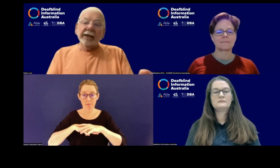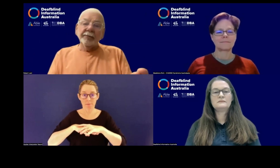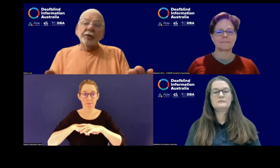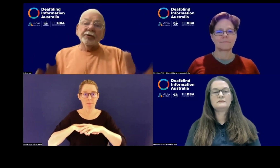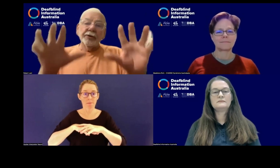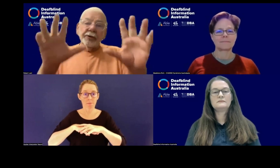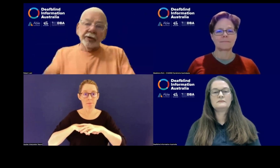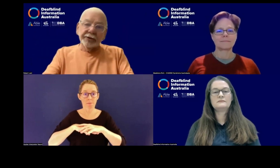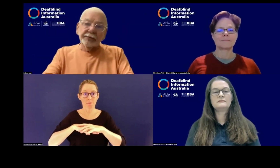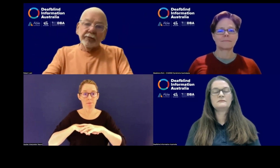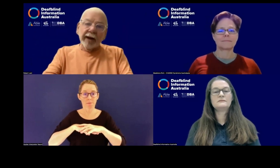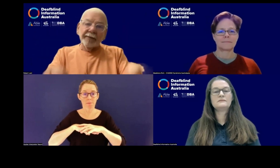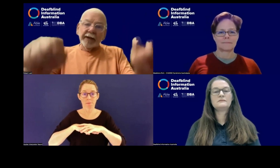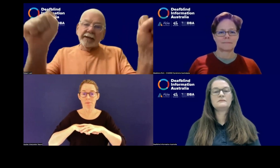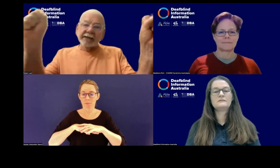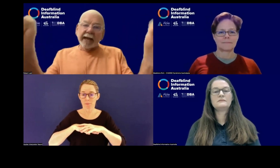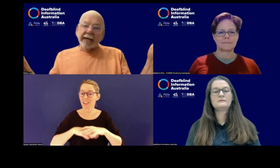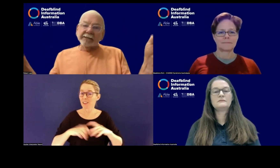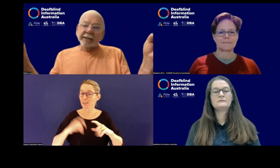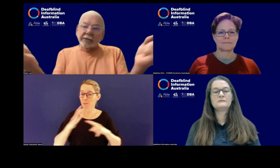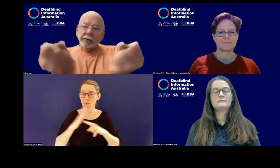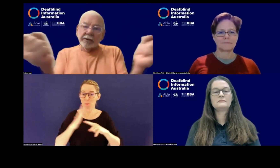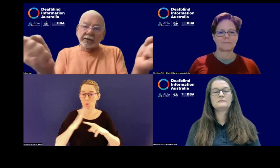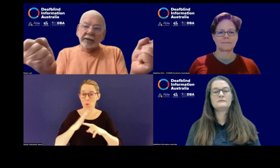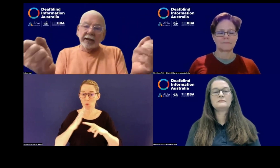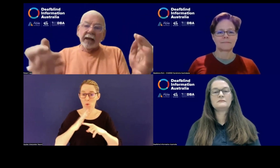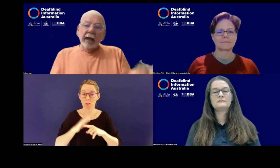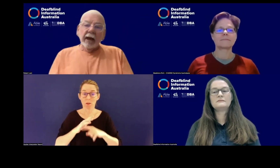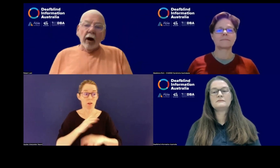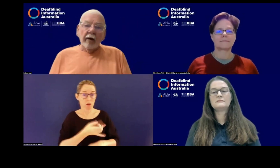really important not to grab the kid's hands and do it.